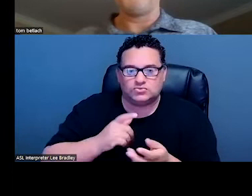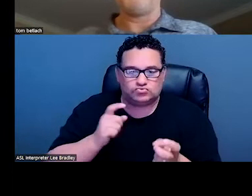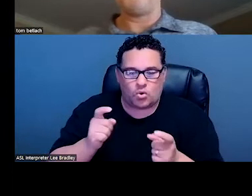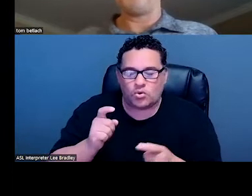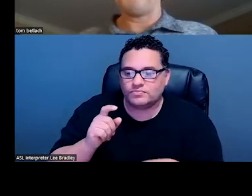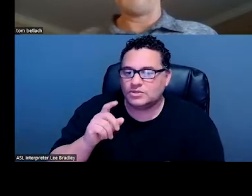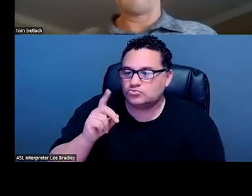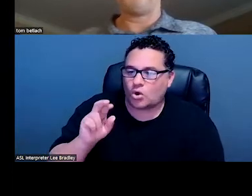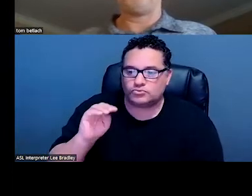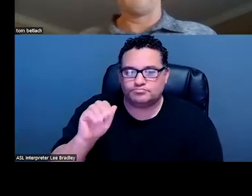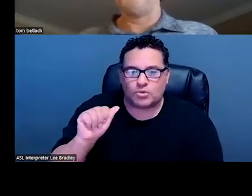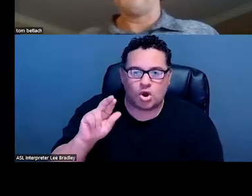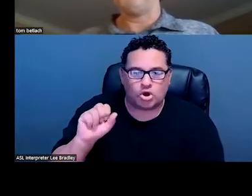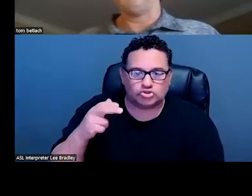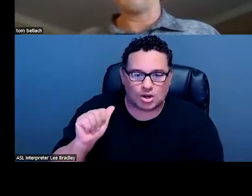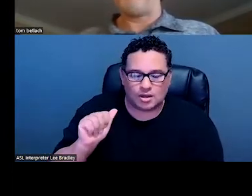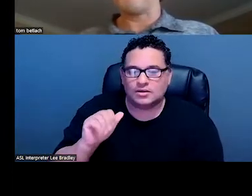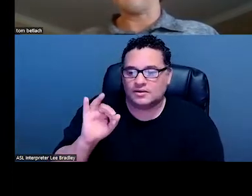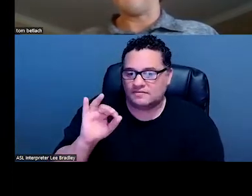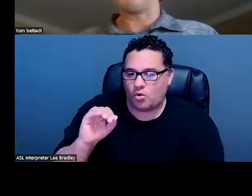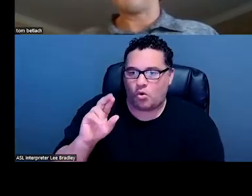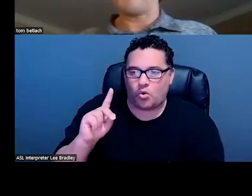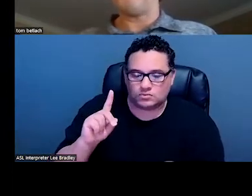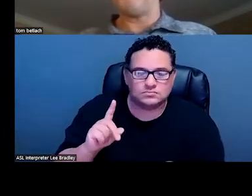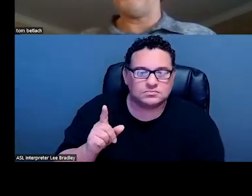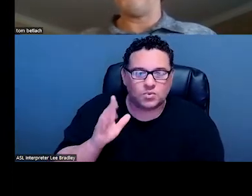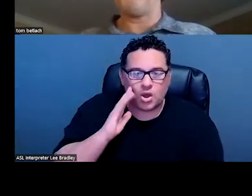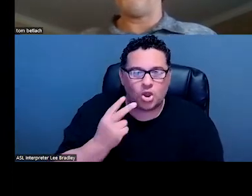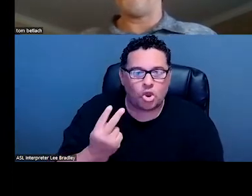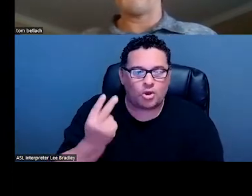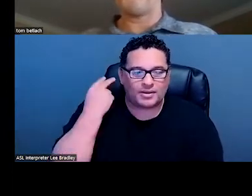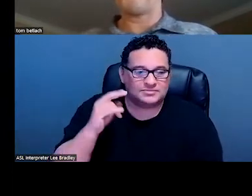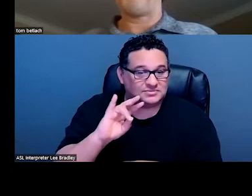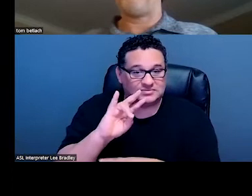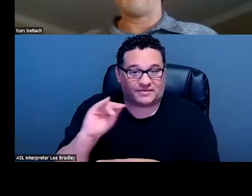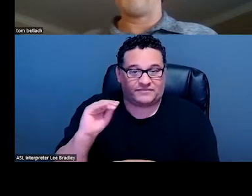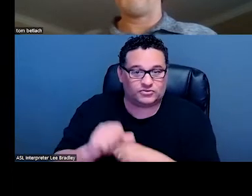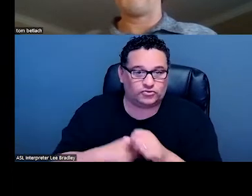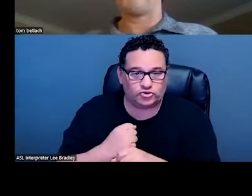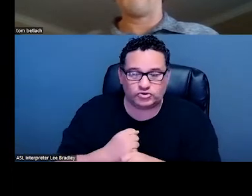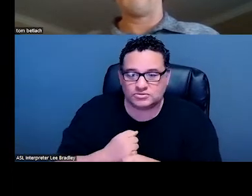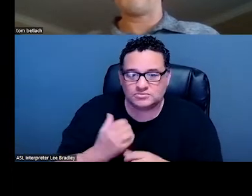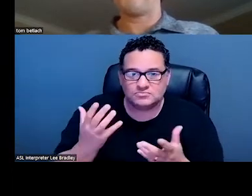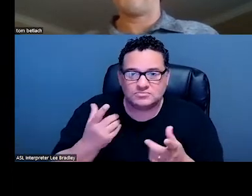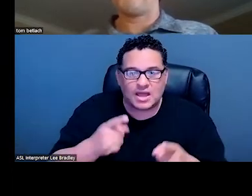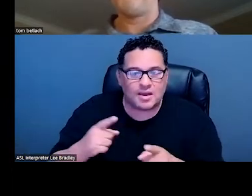AND BE ABLE TO LOOK BACK AT 70 YEARS OF WHAT'S TRANSPIRED WITH POISON CONTROL AND DR. FORD